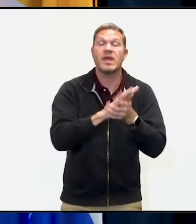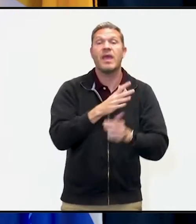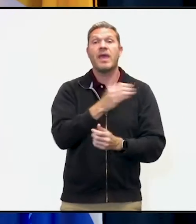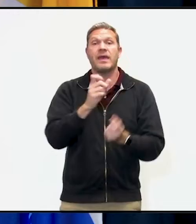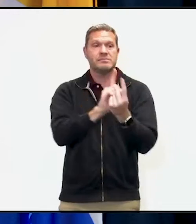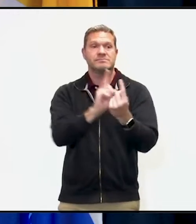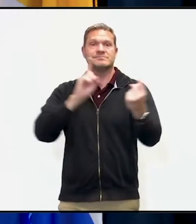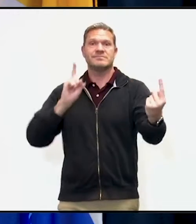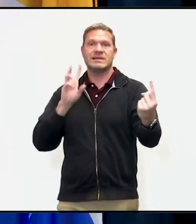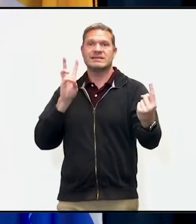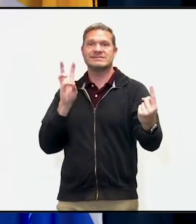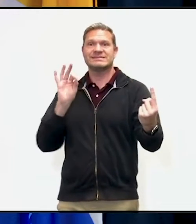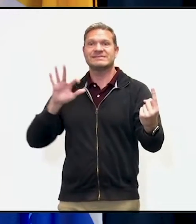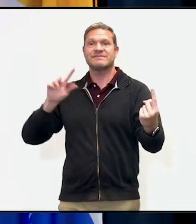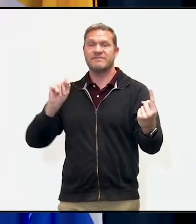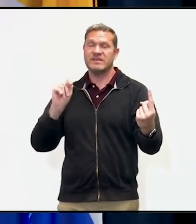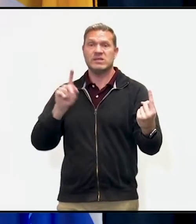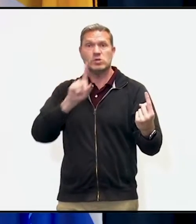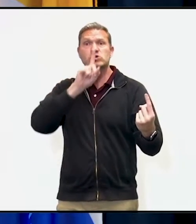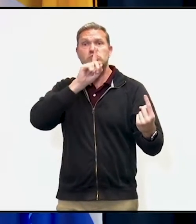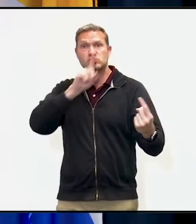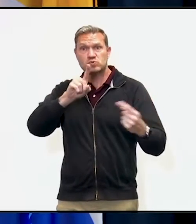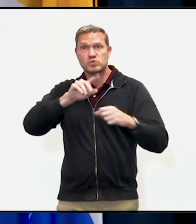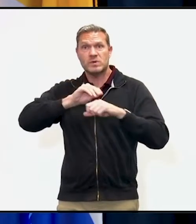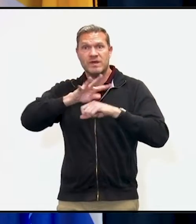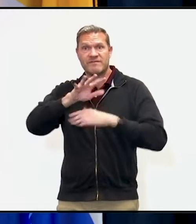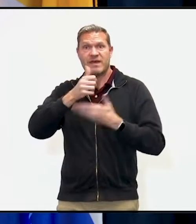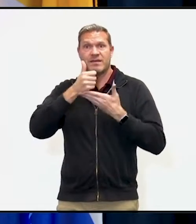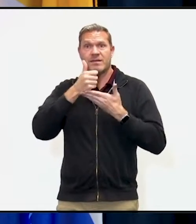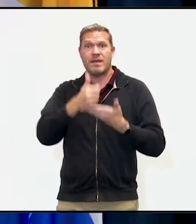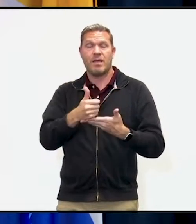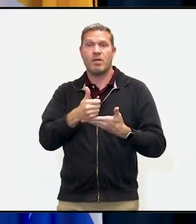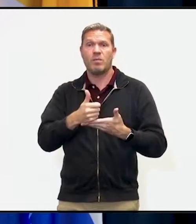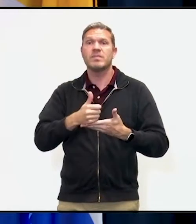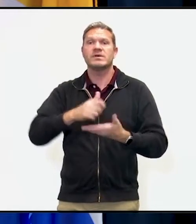in reducing the spread of the COVID-19 virus.